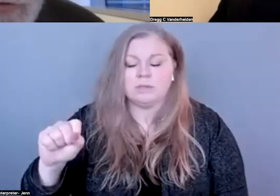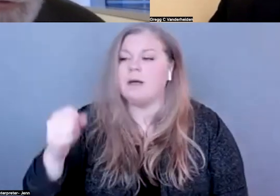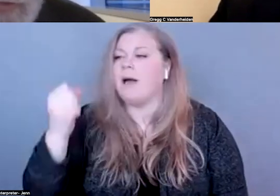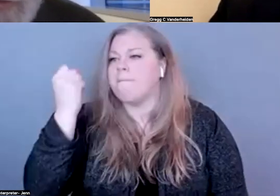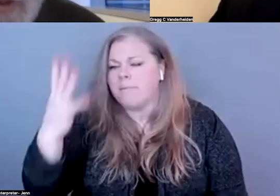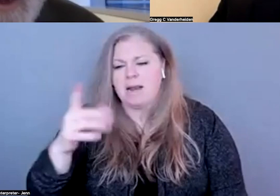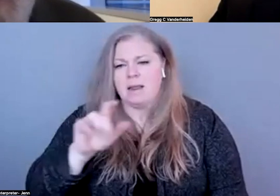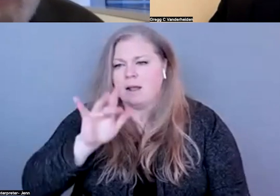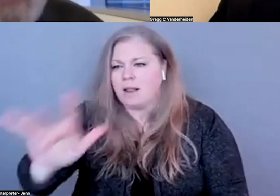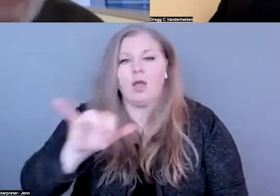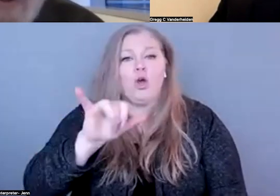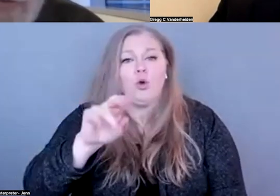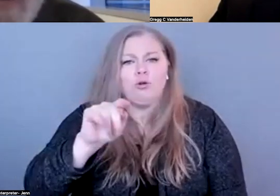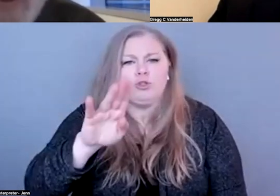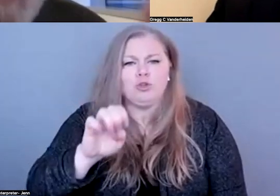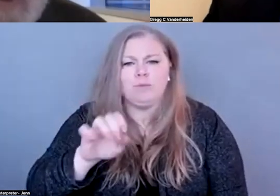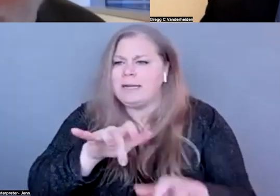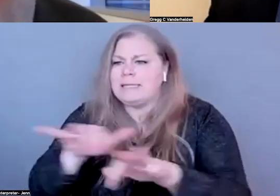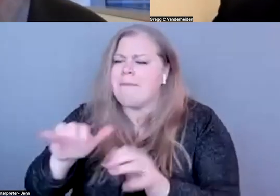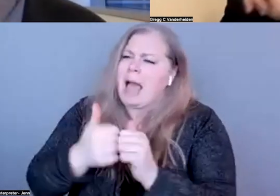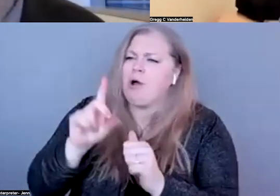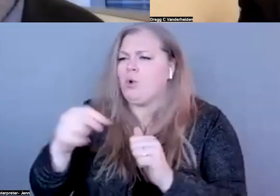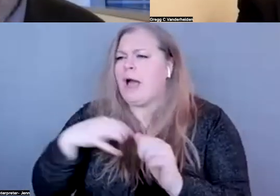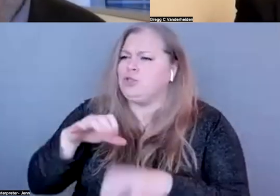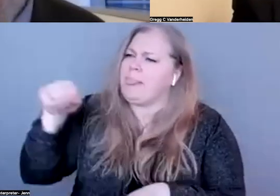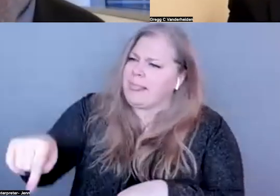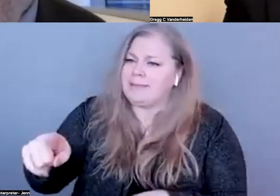YouTube and say, “How do I do X?”, and they get a video that shows them how to do that.